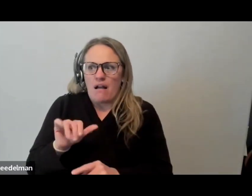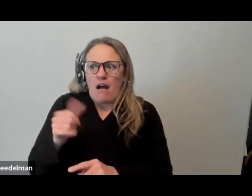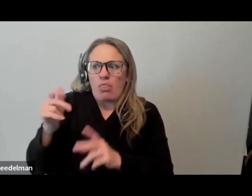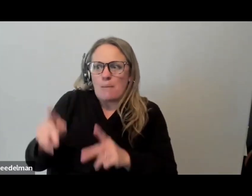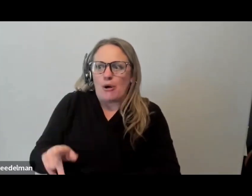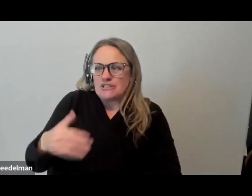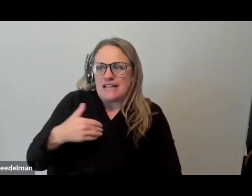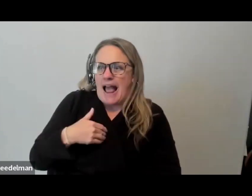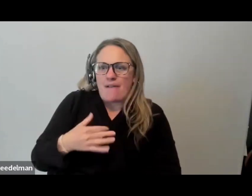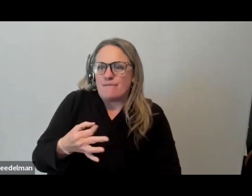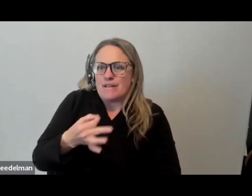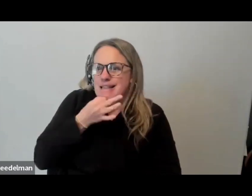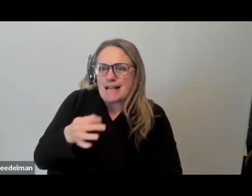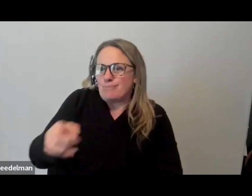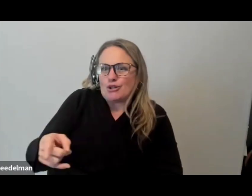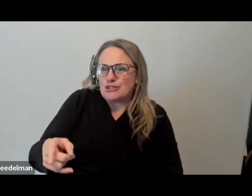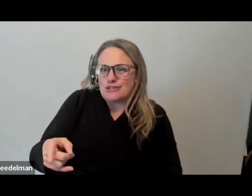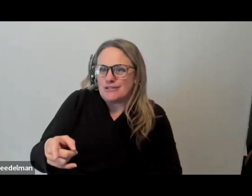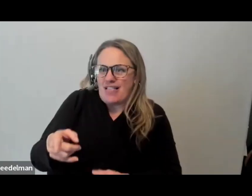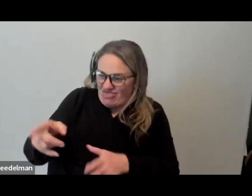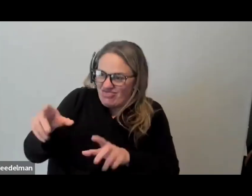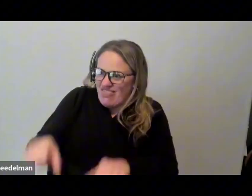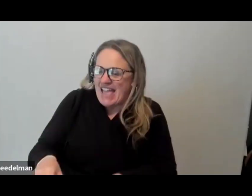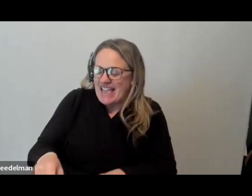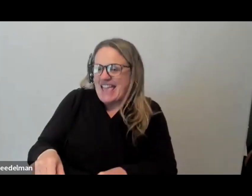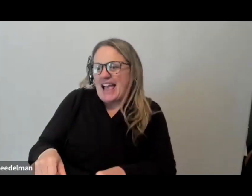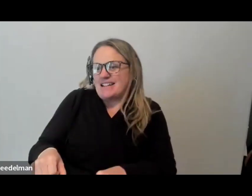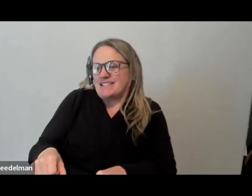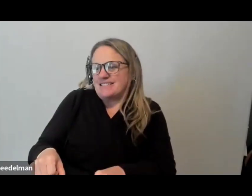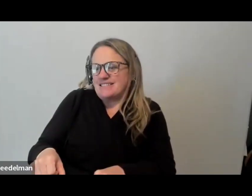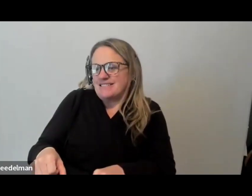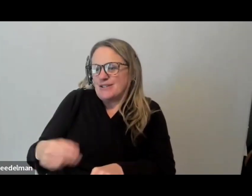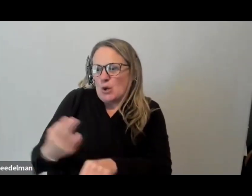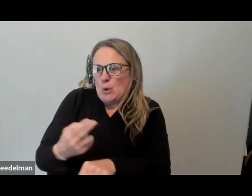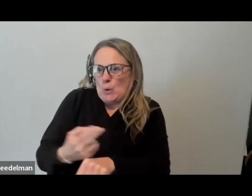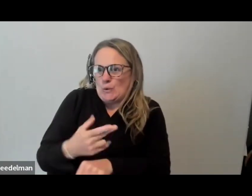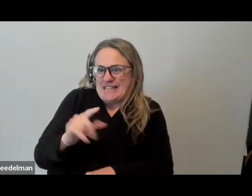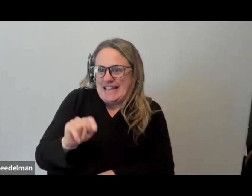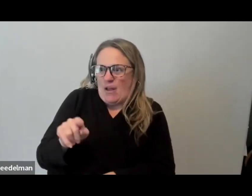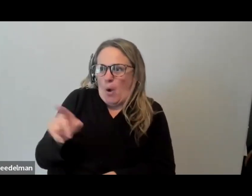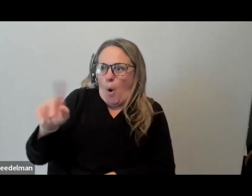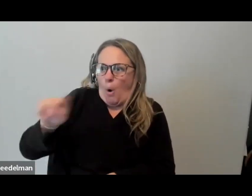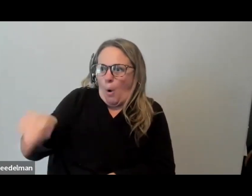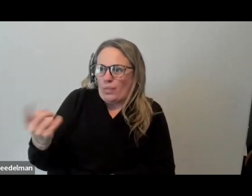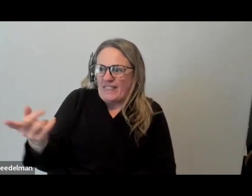who uses a screen reader and only they will be able to conduct research with them.